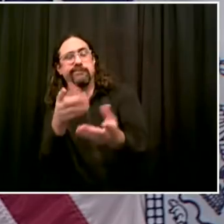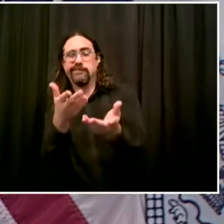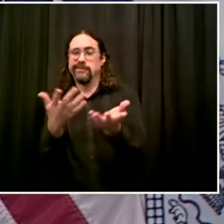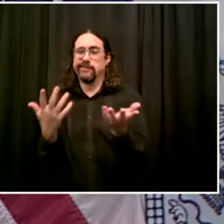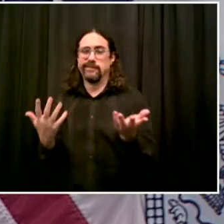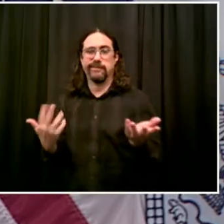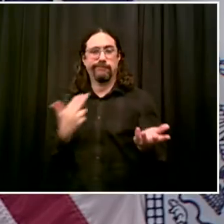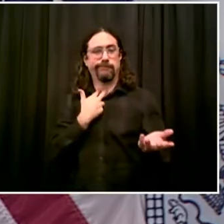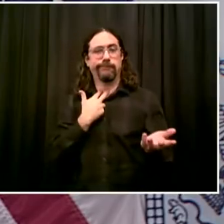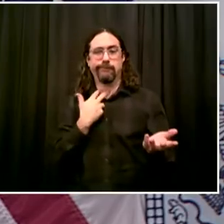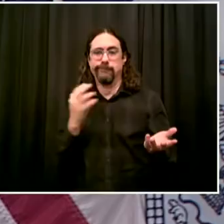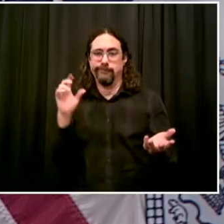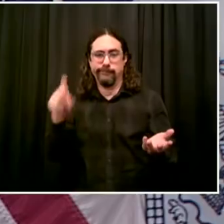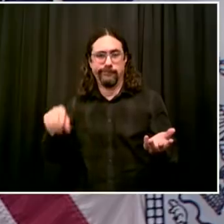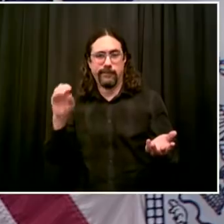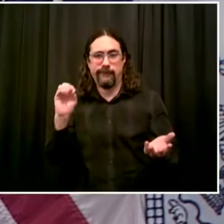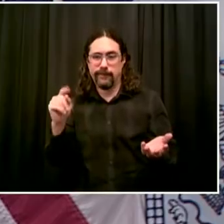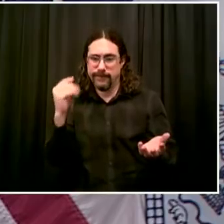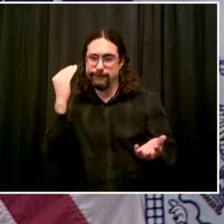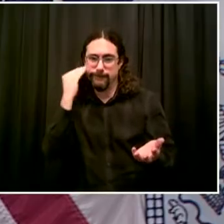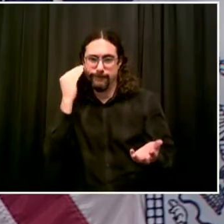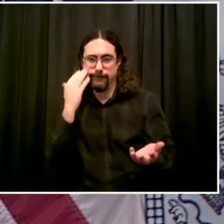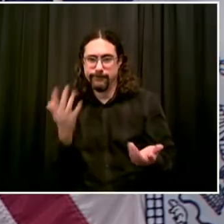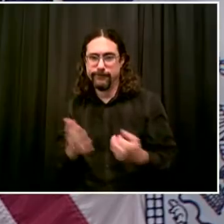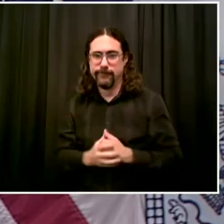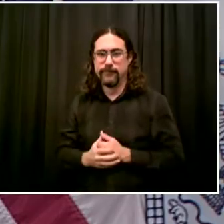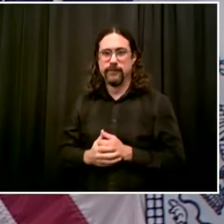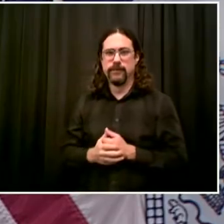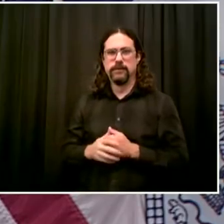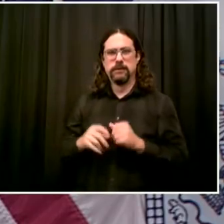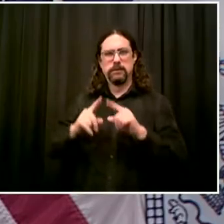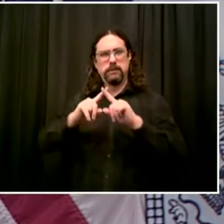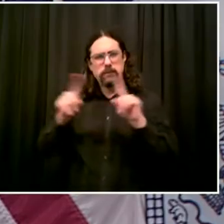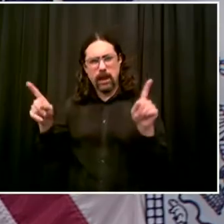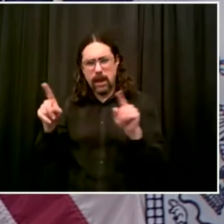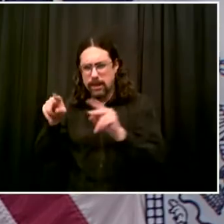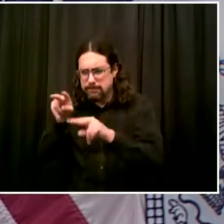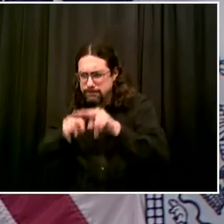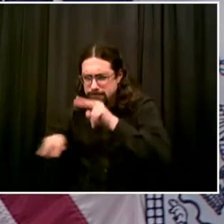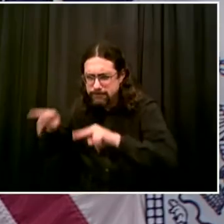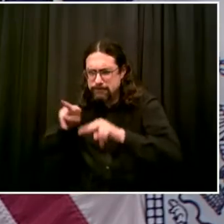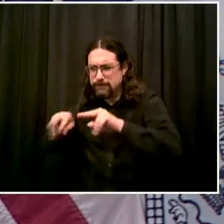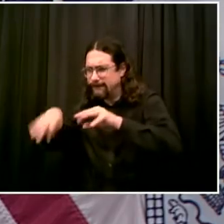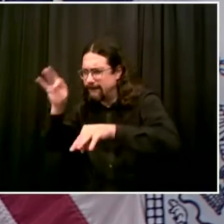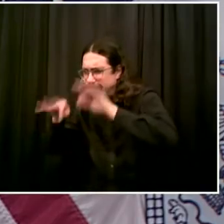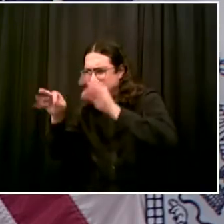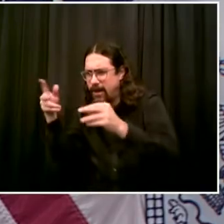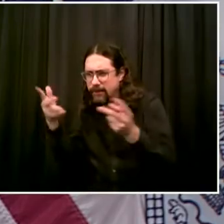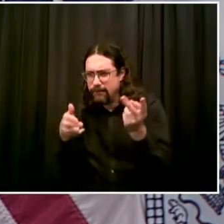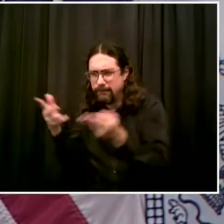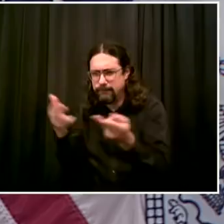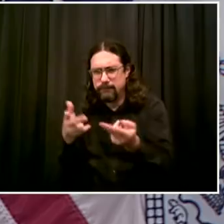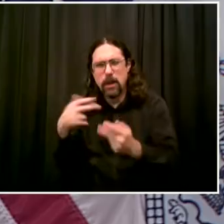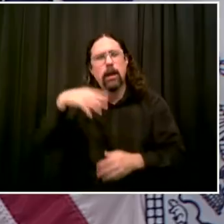A LOT, I REALLY DO.